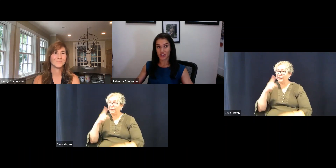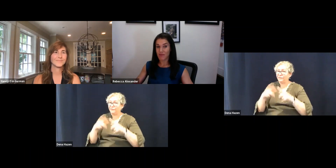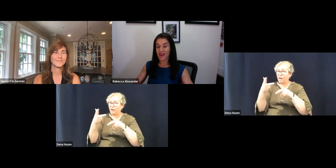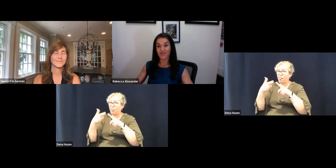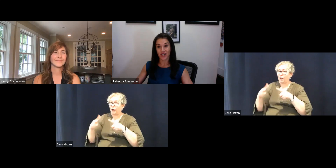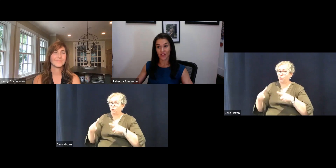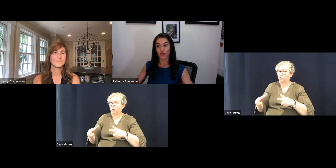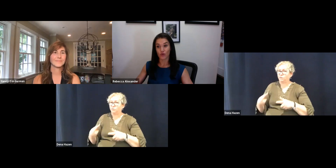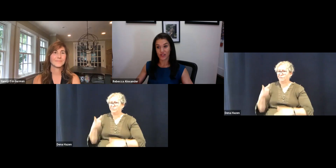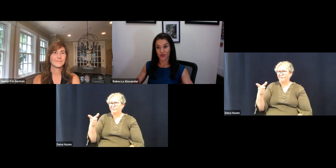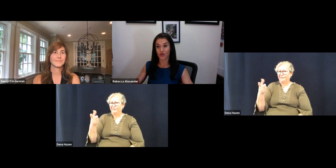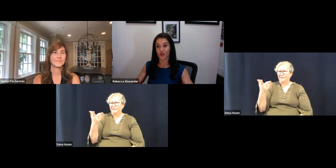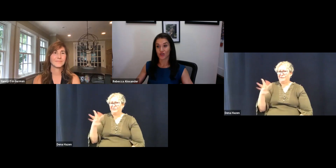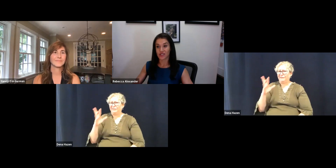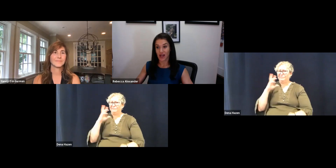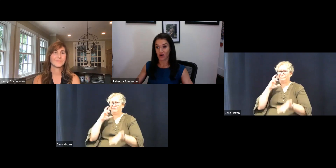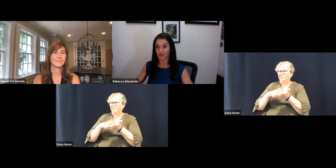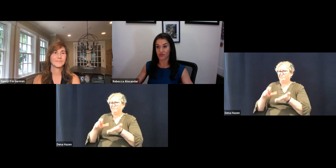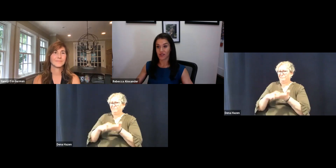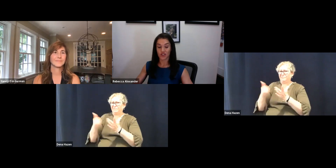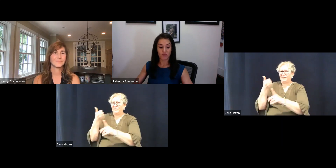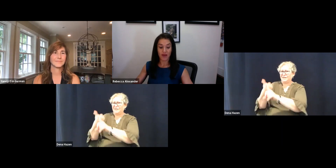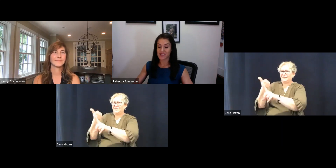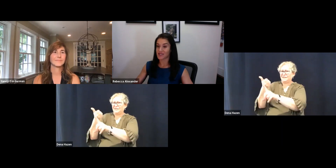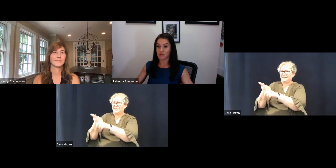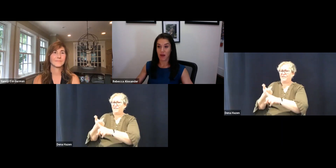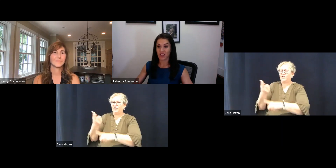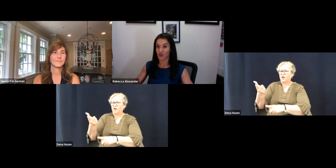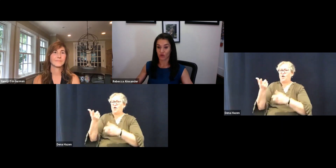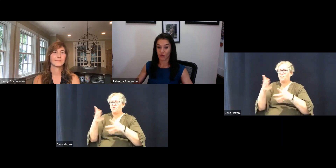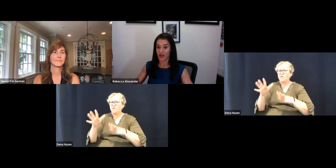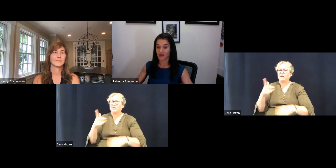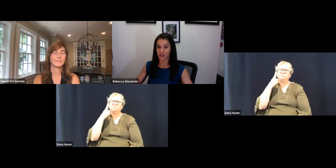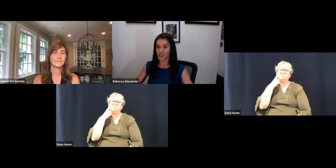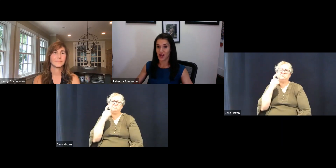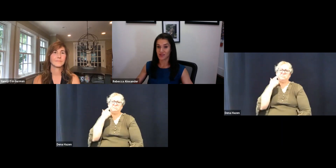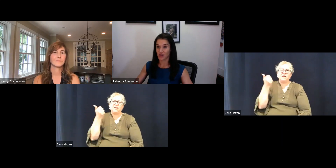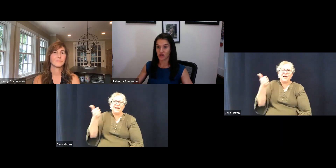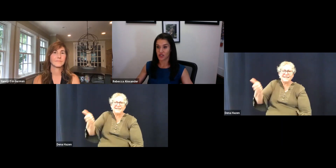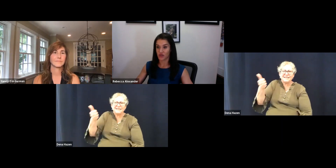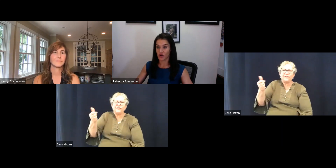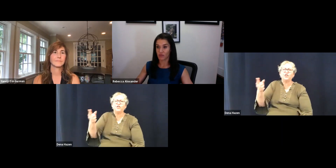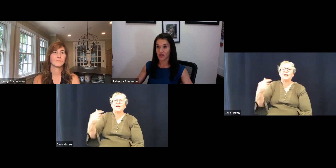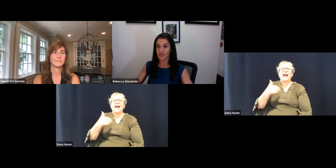she may have done the research herself. She may suspect already that she has Usher syndrome.